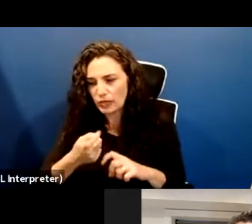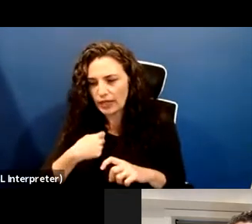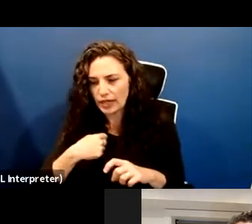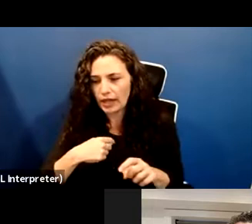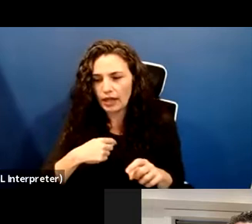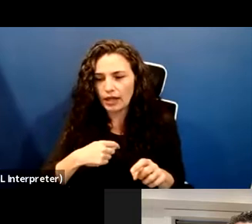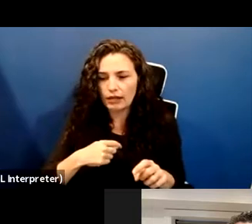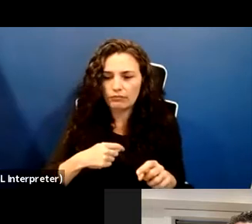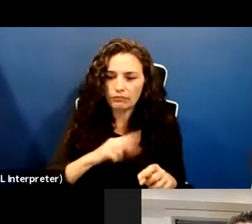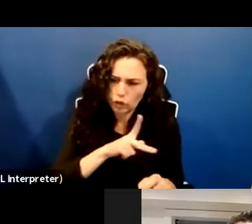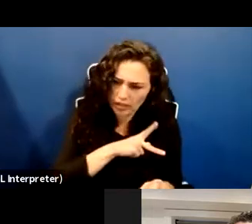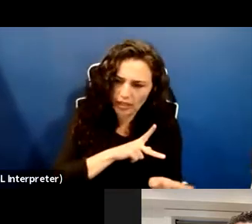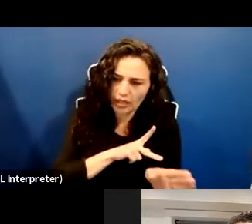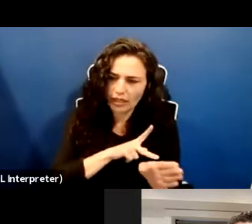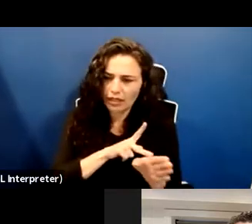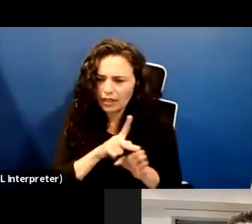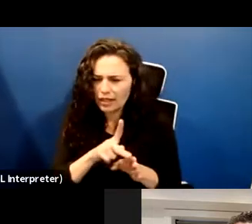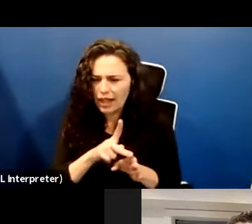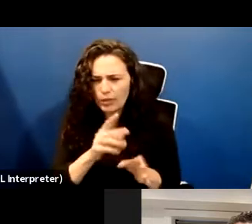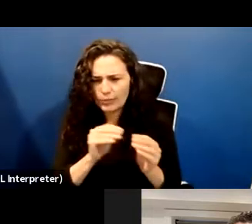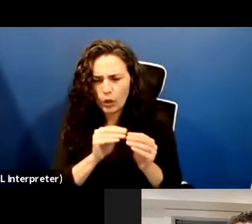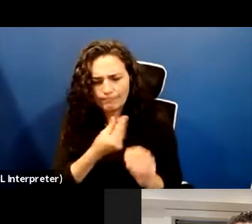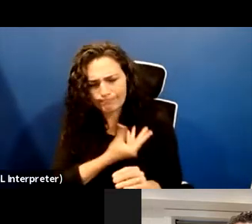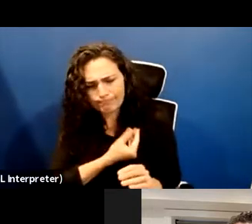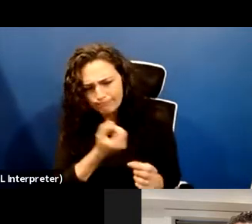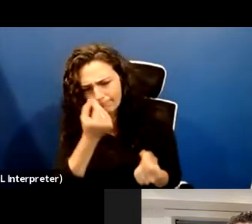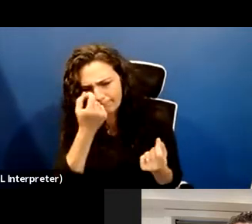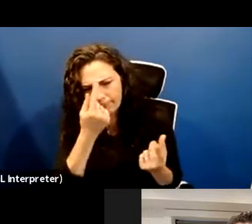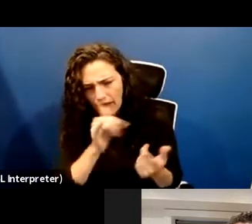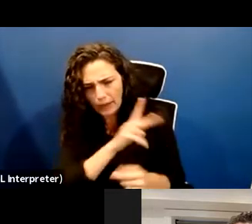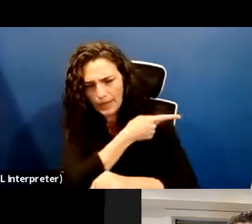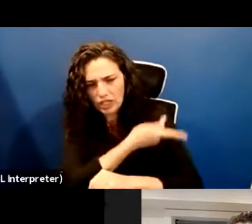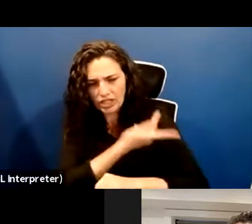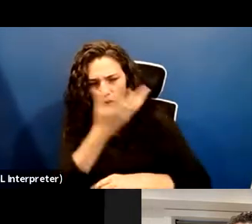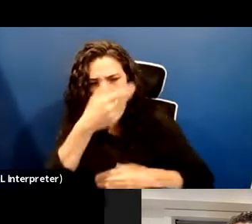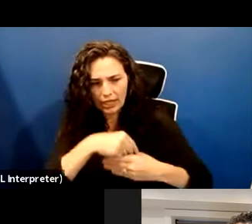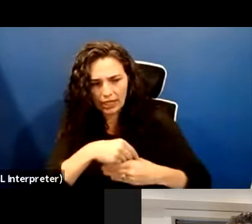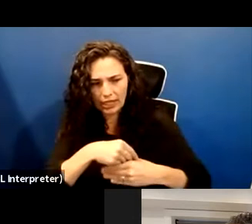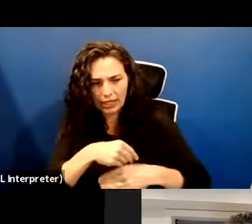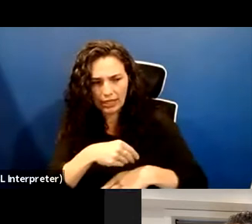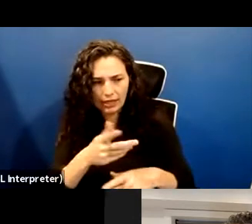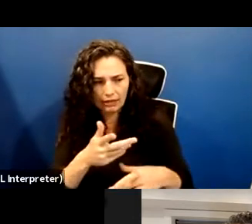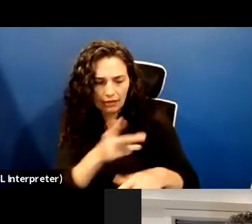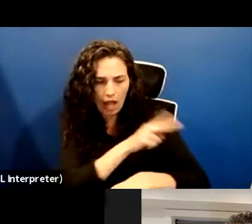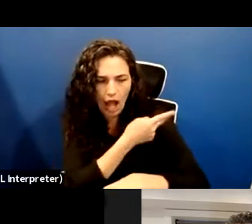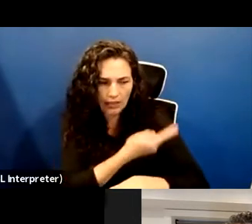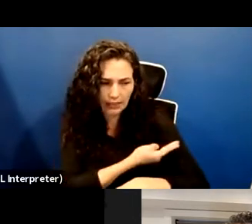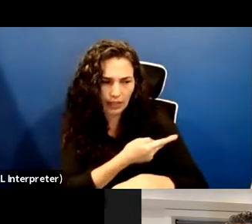into my patients in the emergency room, and the fact that I can advocate as much as I want for patients, and that's,